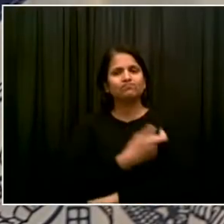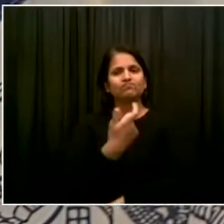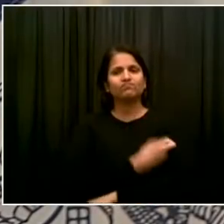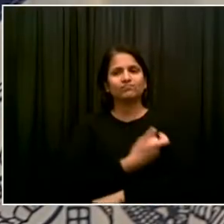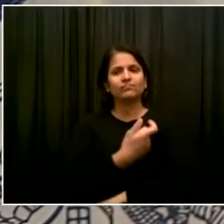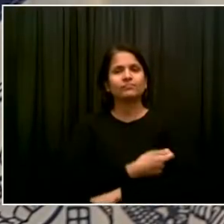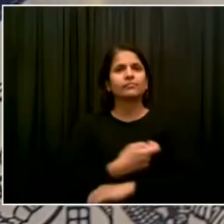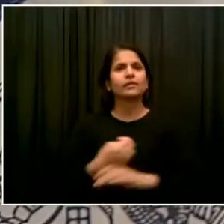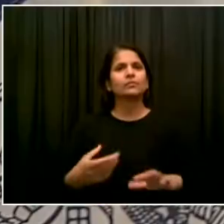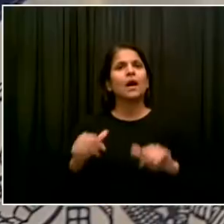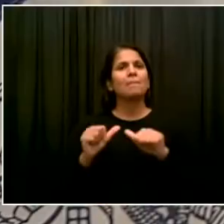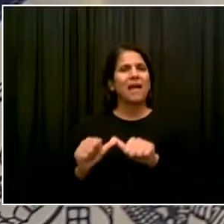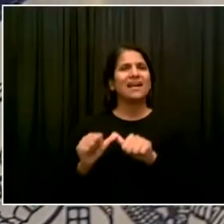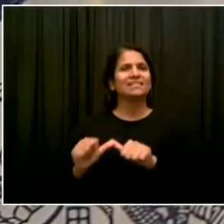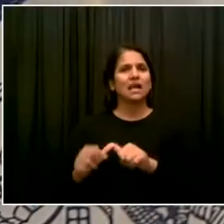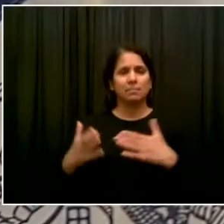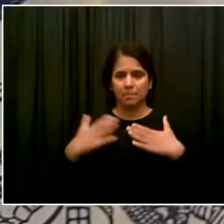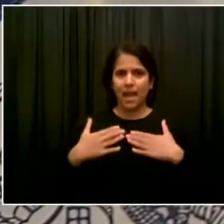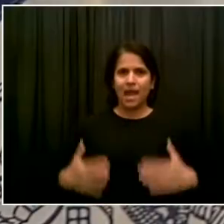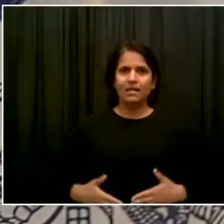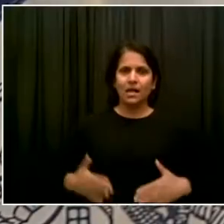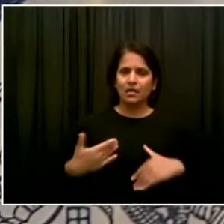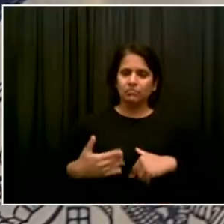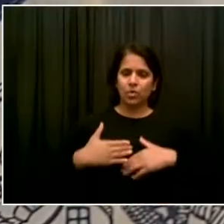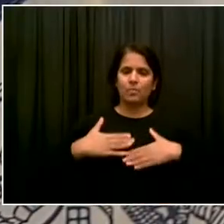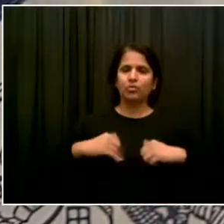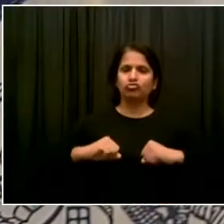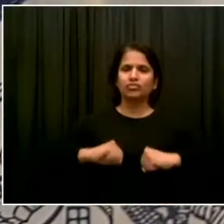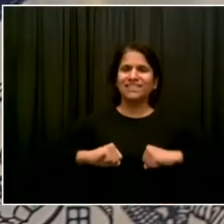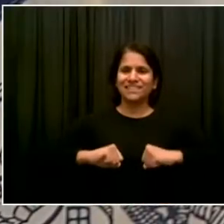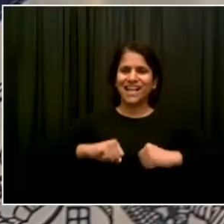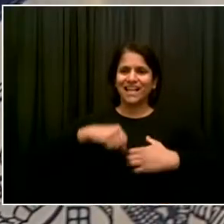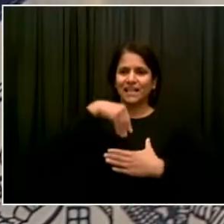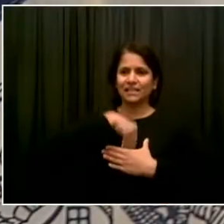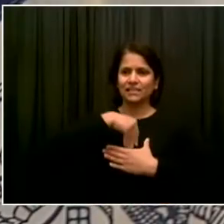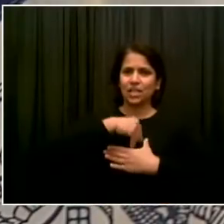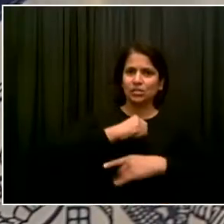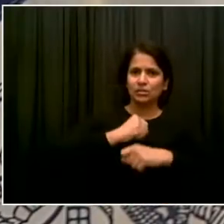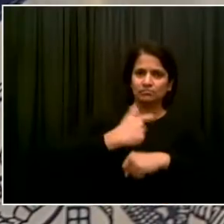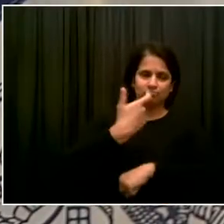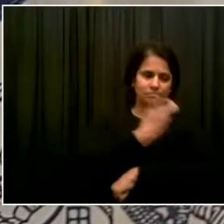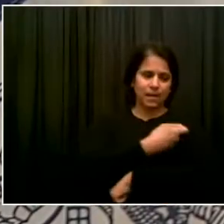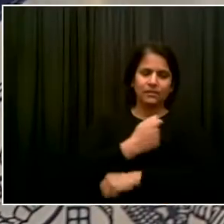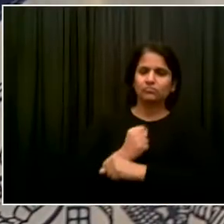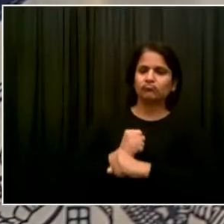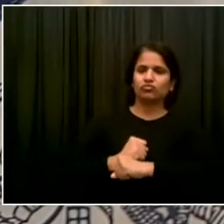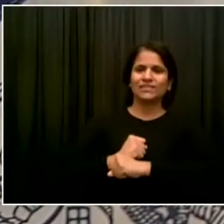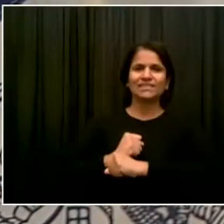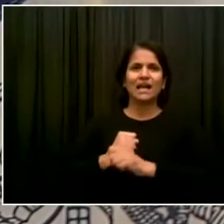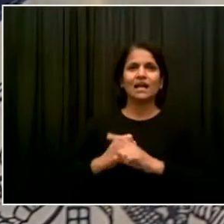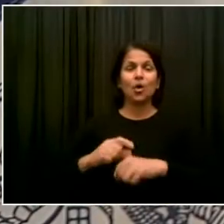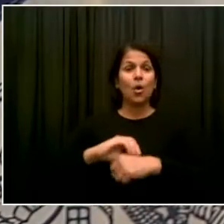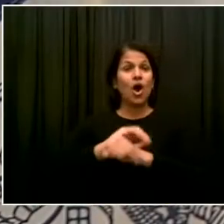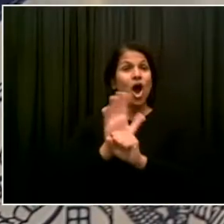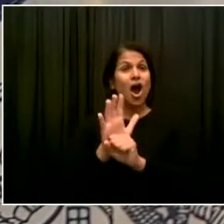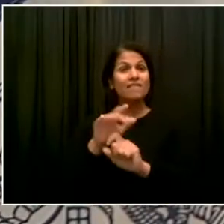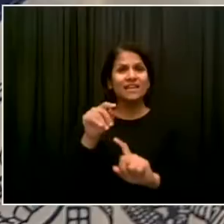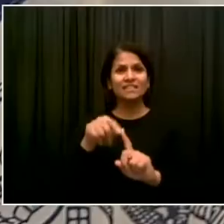THE FLU AS YOU DESCRIBE. PEOPLE NEED THAT ANNUAL SHOT OR MAYBE COUPLE